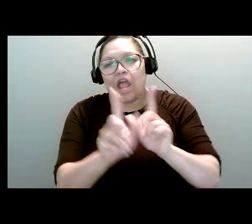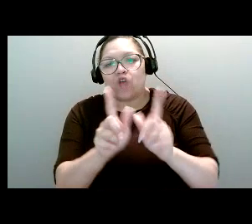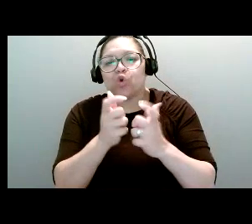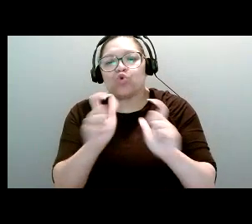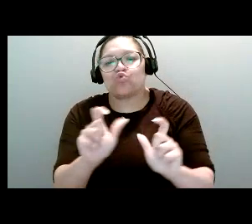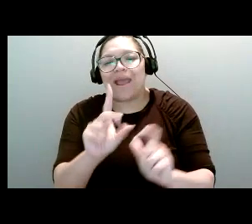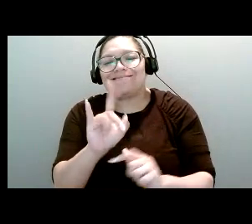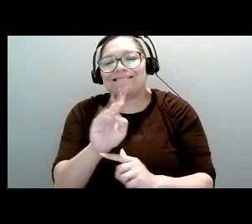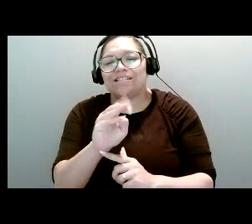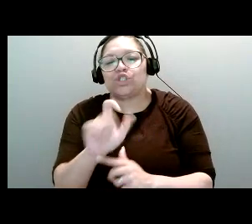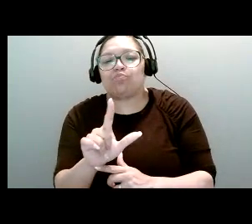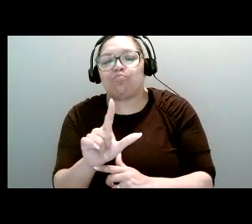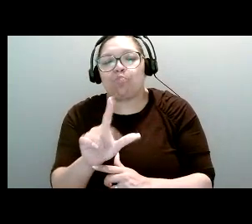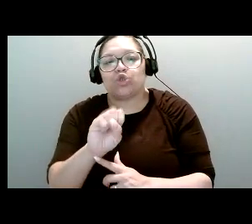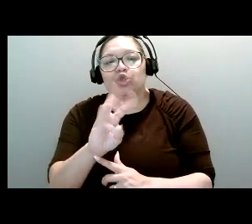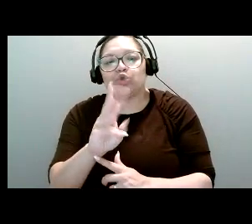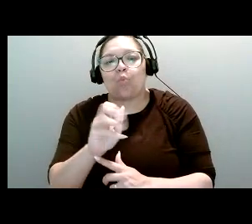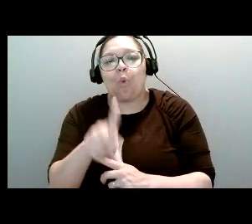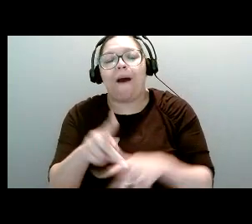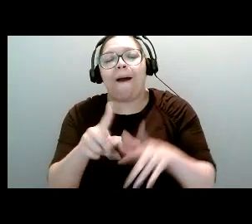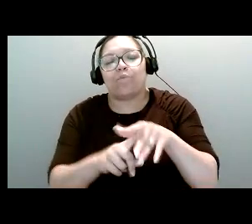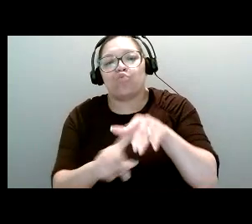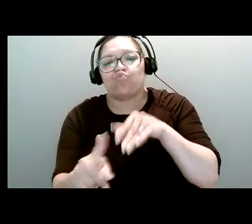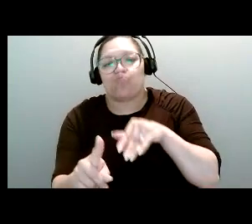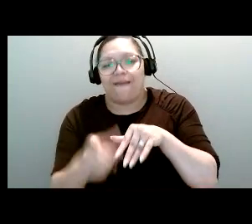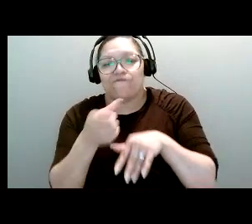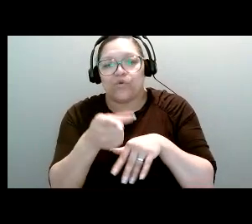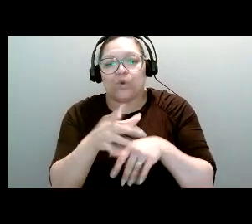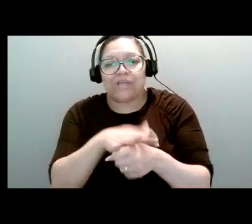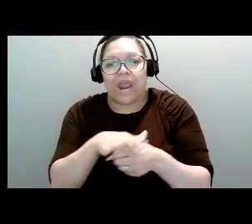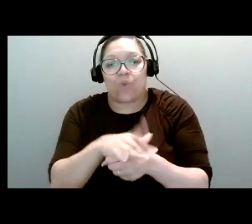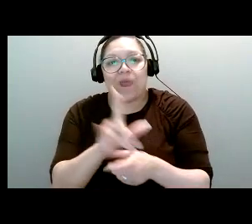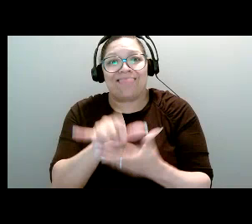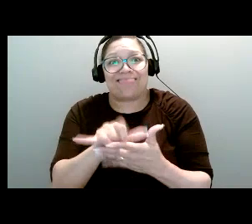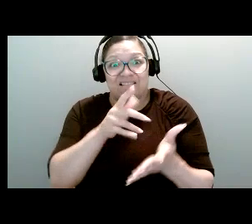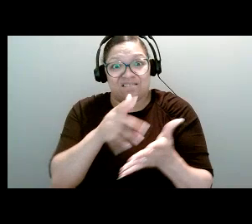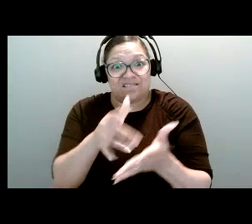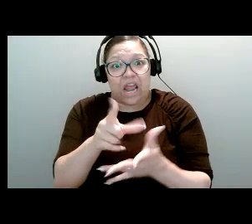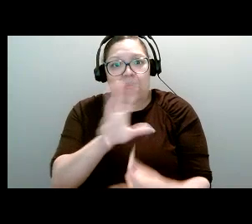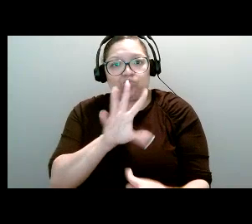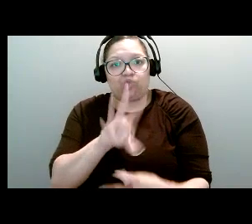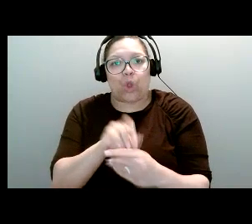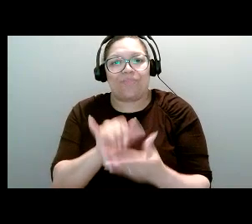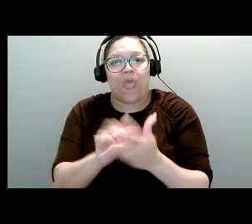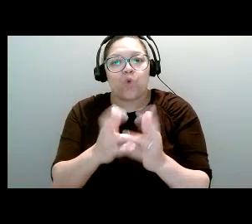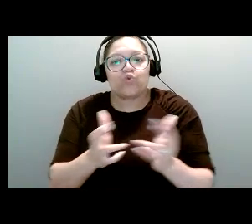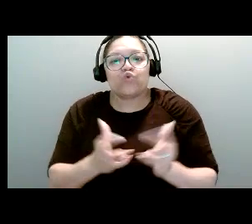So you can see our study encompasses a lot more of the region than the swamp